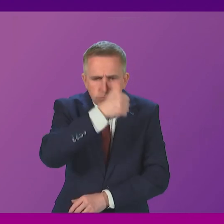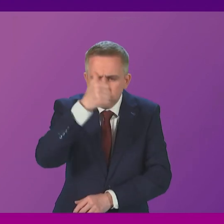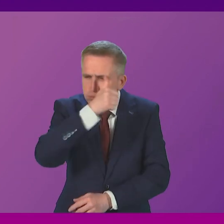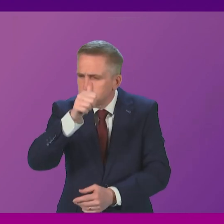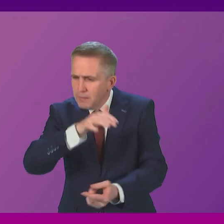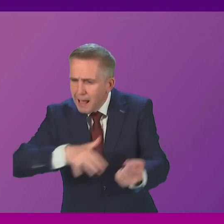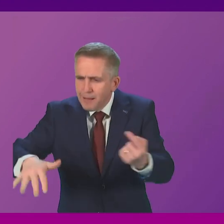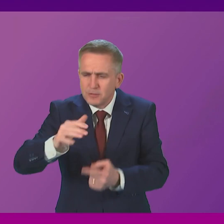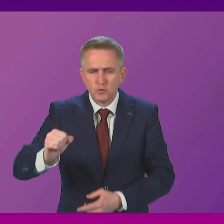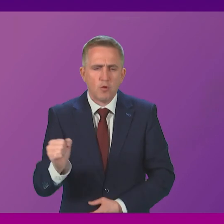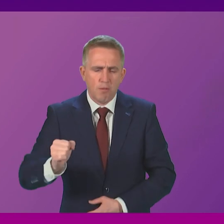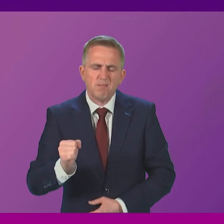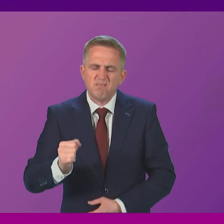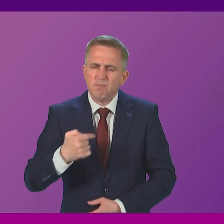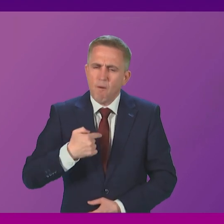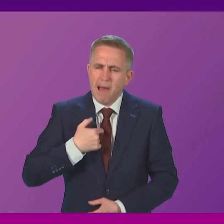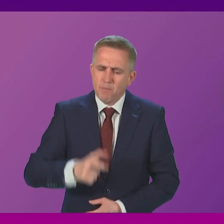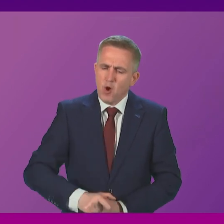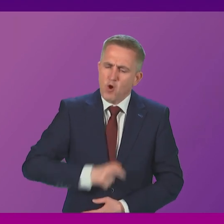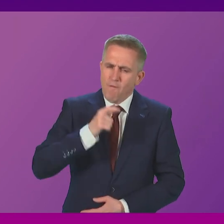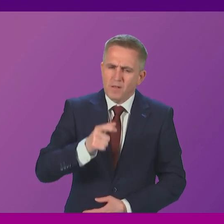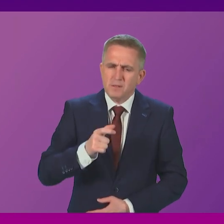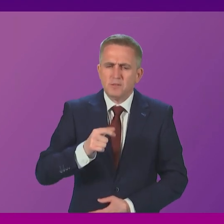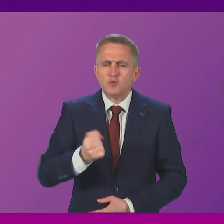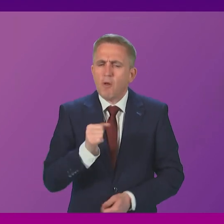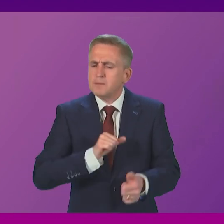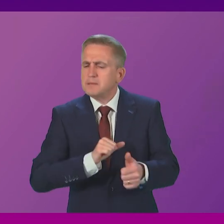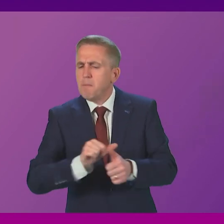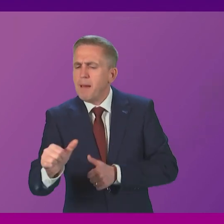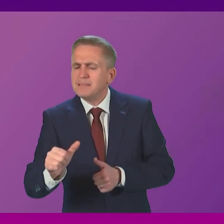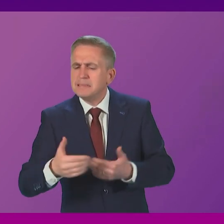I very firmly believe that Scotland’s best days lie in front of us and, as First Minister,